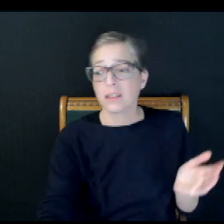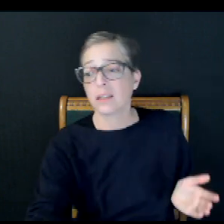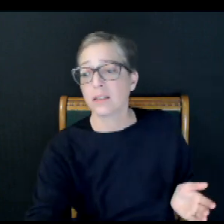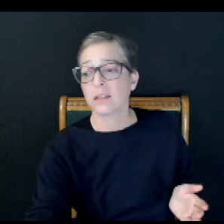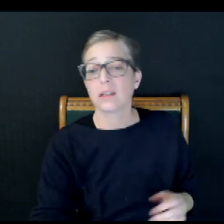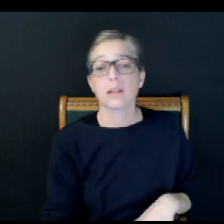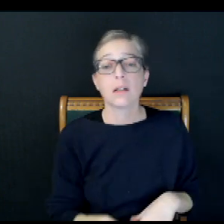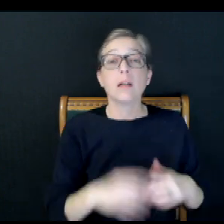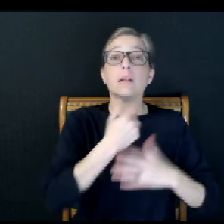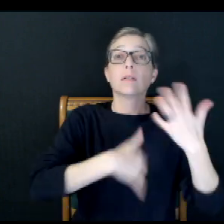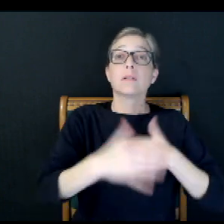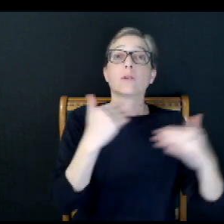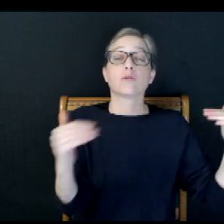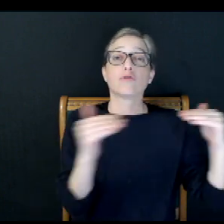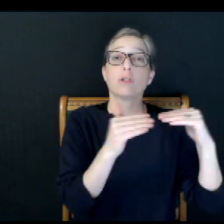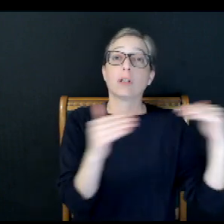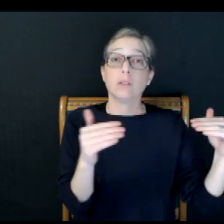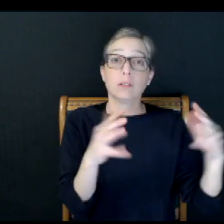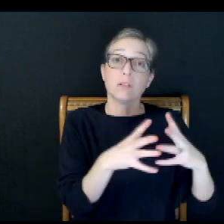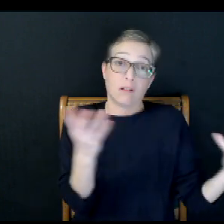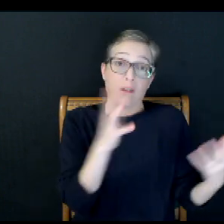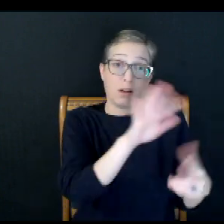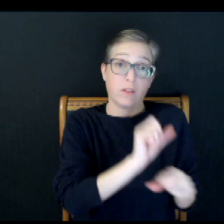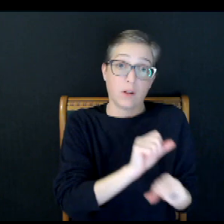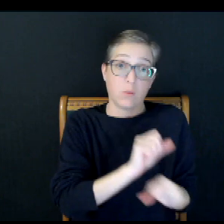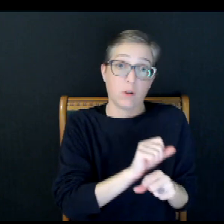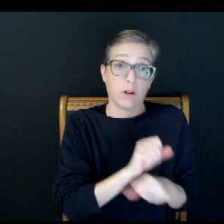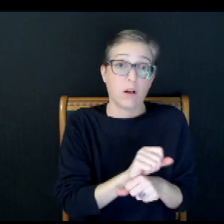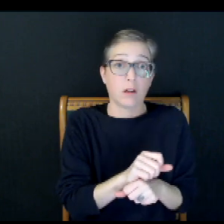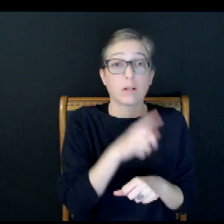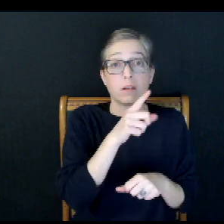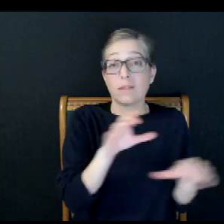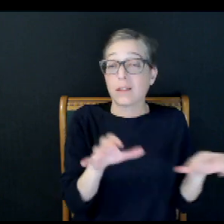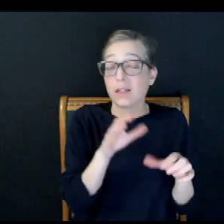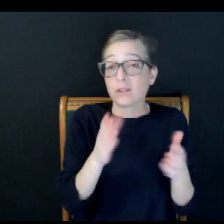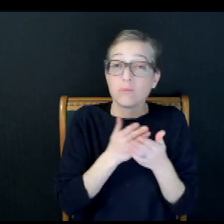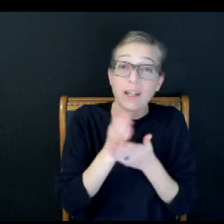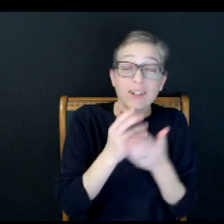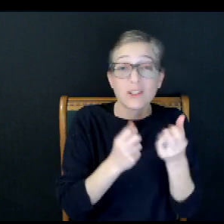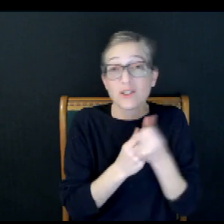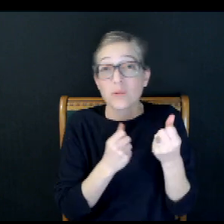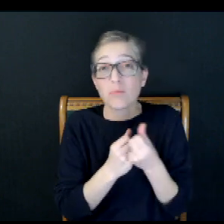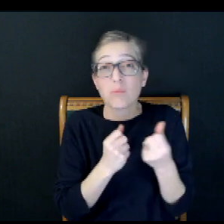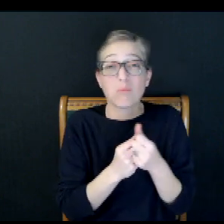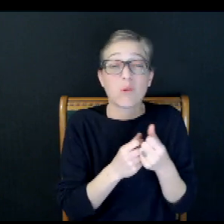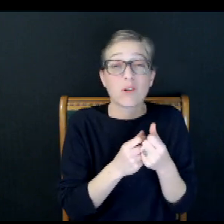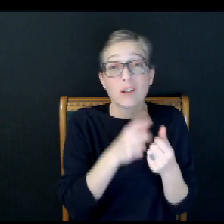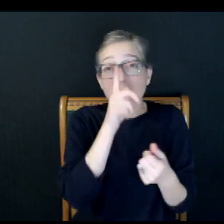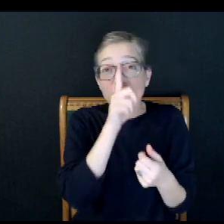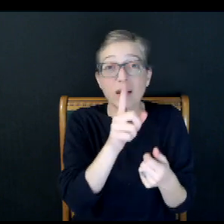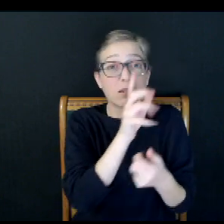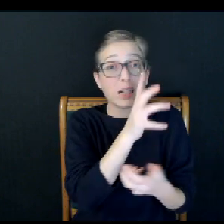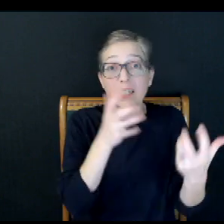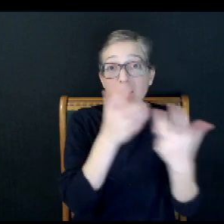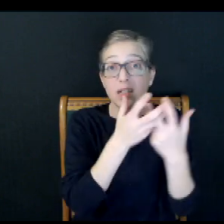they do highly individualized navigation and support across the social determinants of health. Then they have very strong